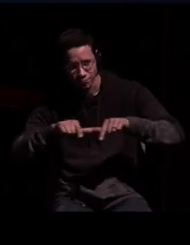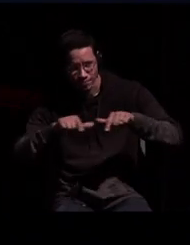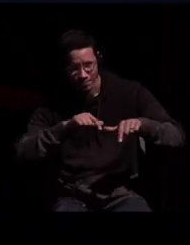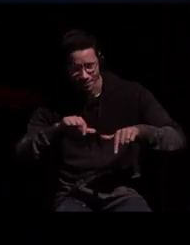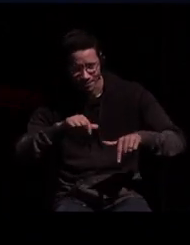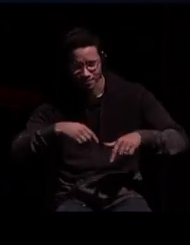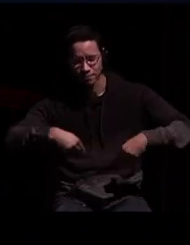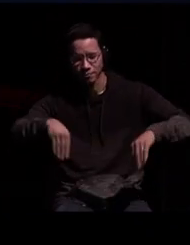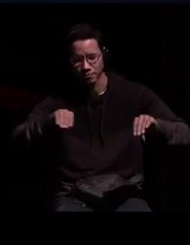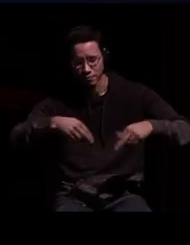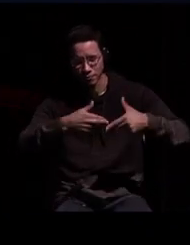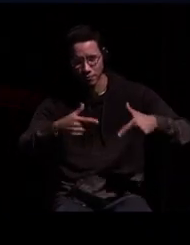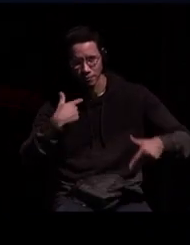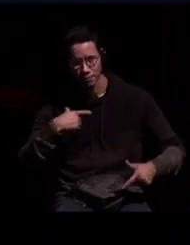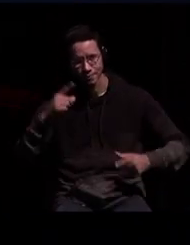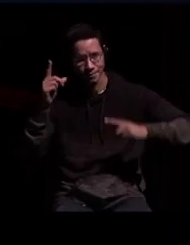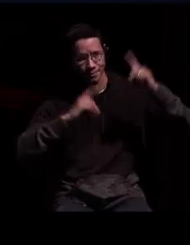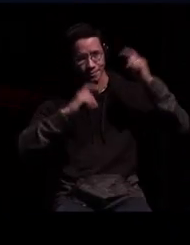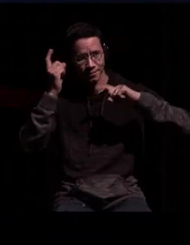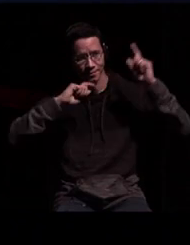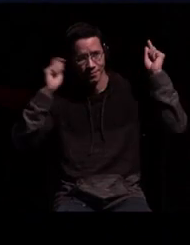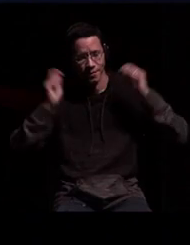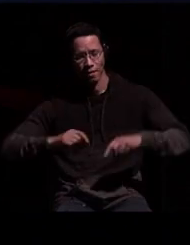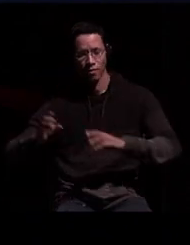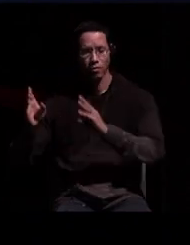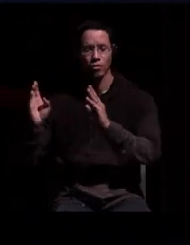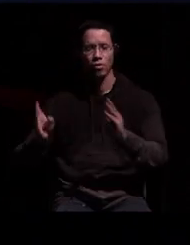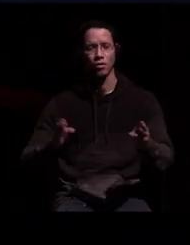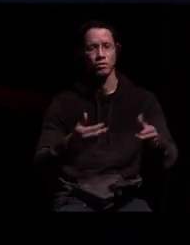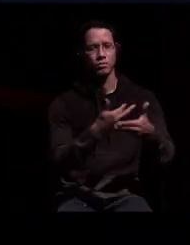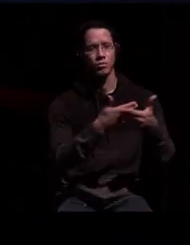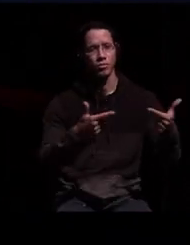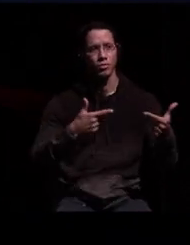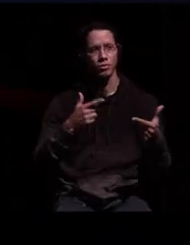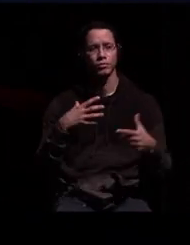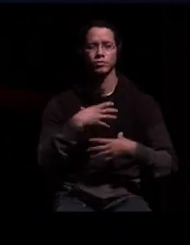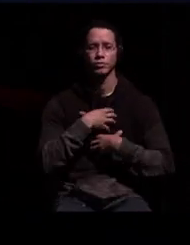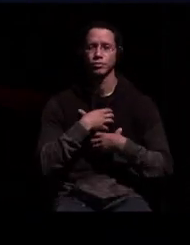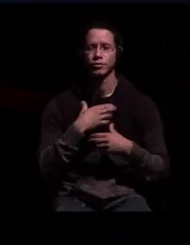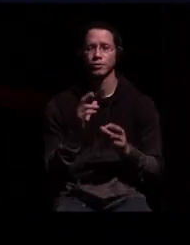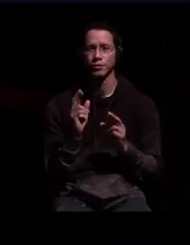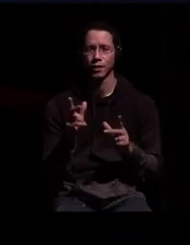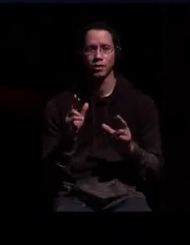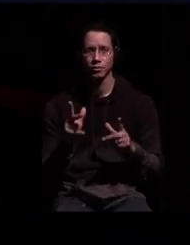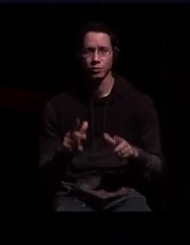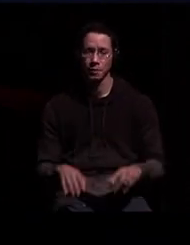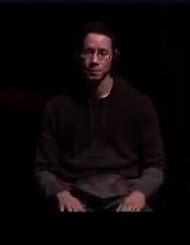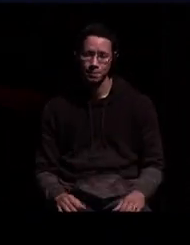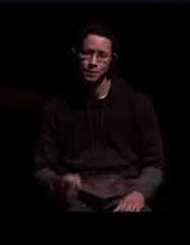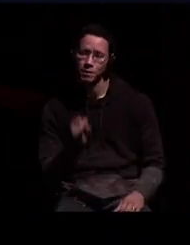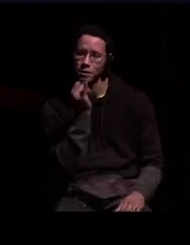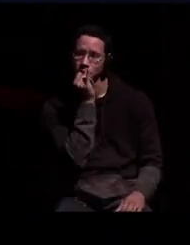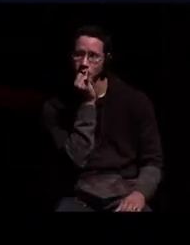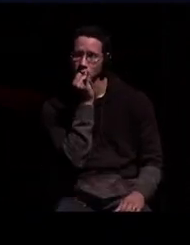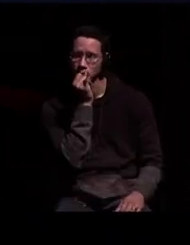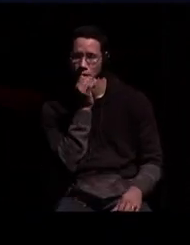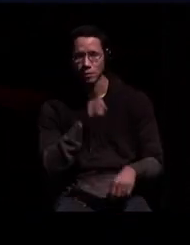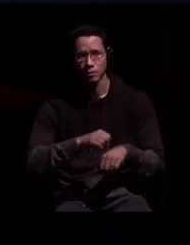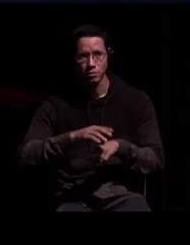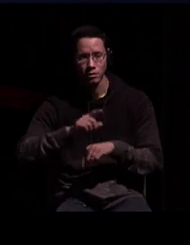I realize it is possible to make things differently. These examples serve for that kind of thing